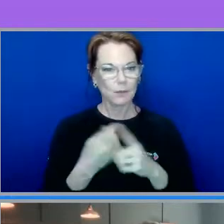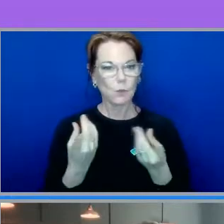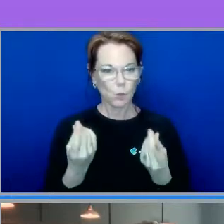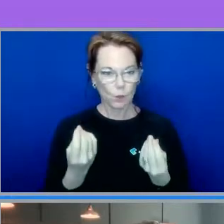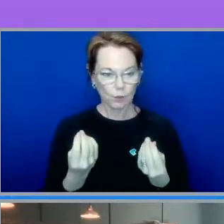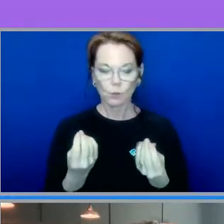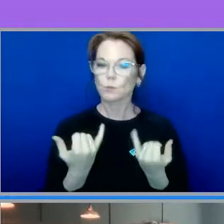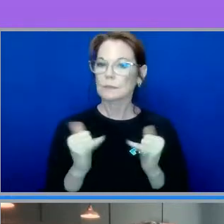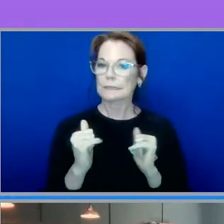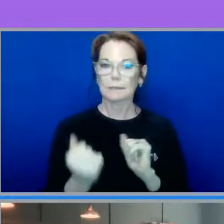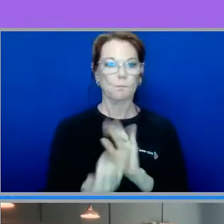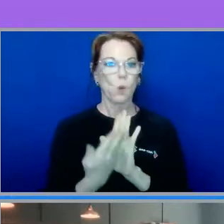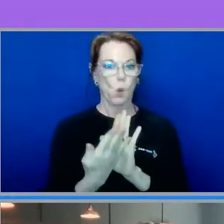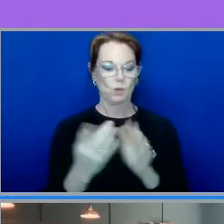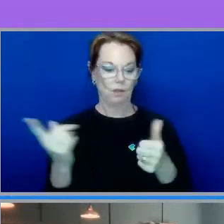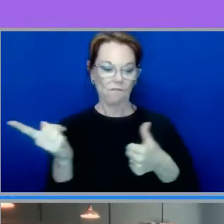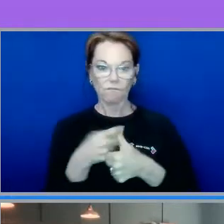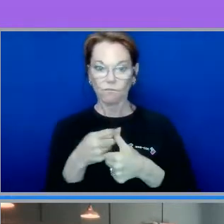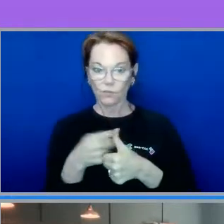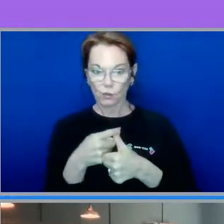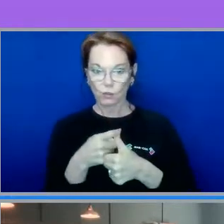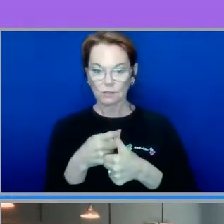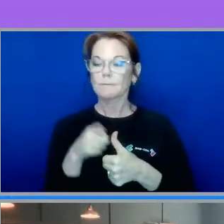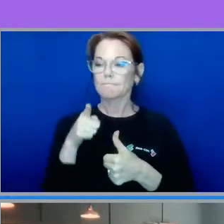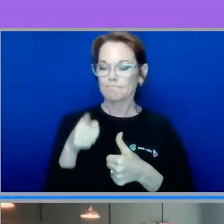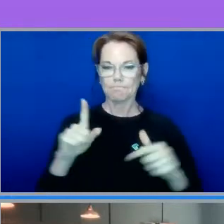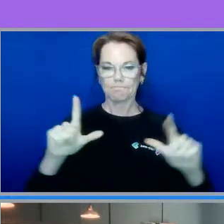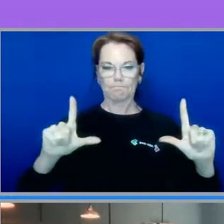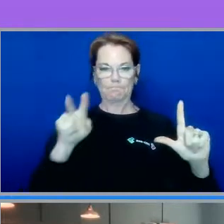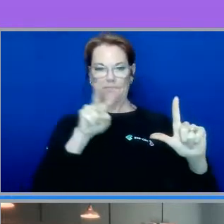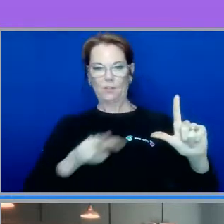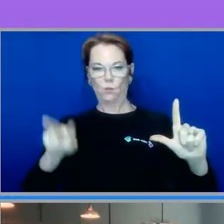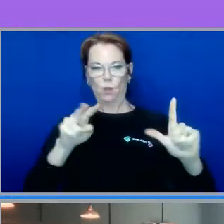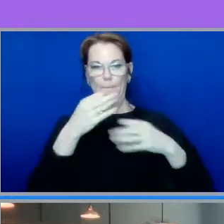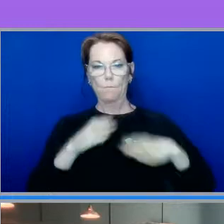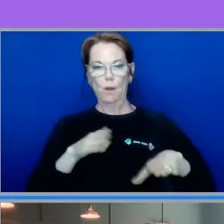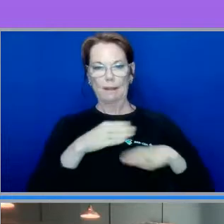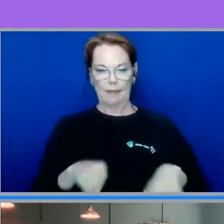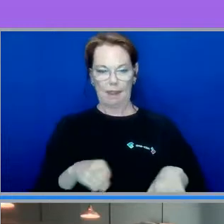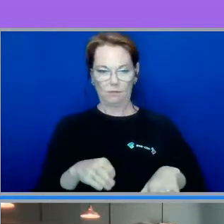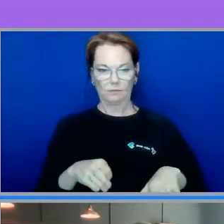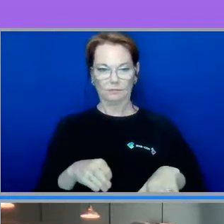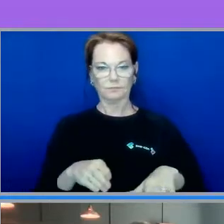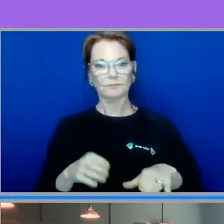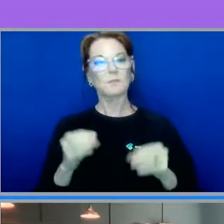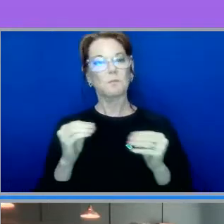stay true to that approach. First, we break down this complex dashboard into smaller, simpler components, and I